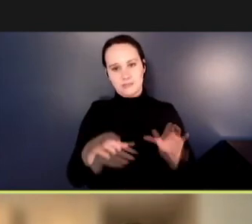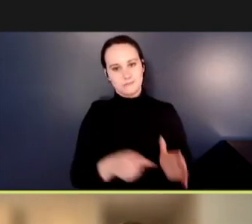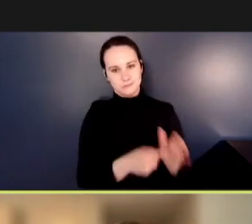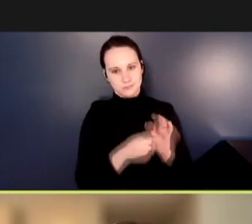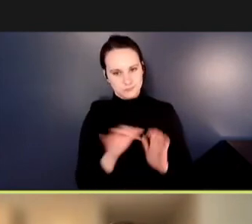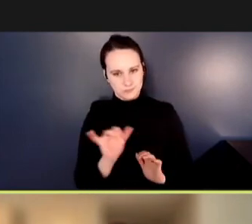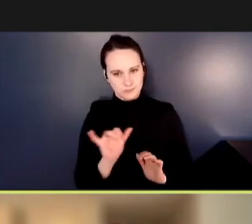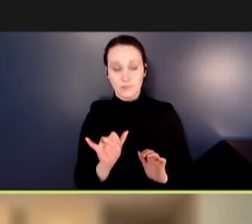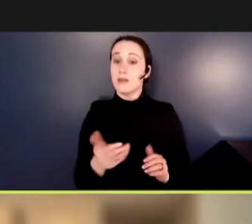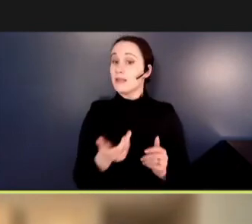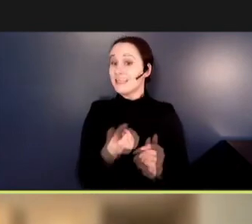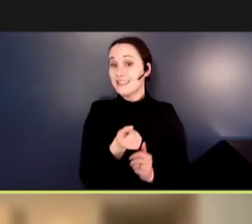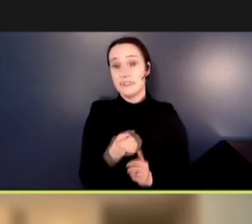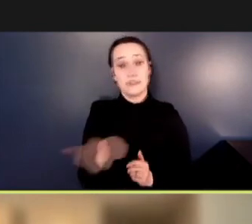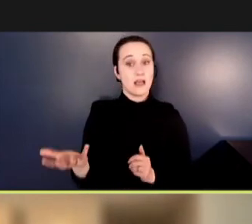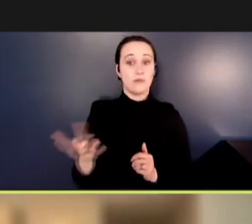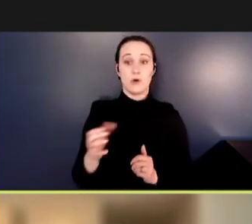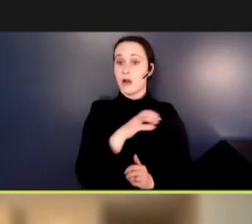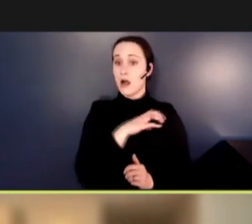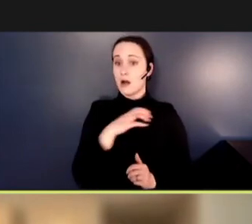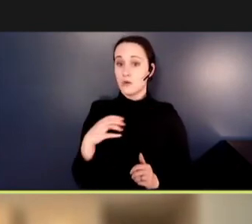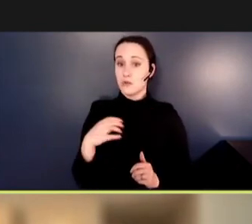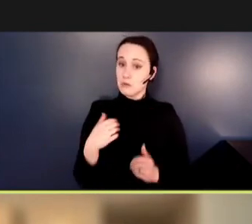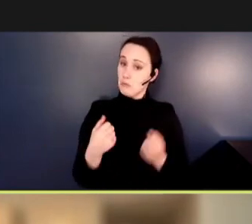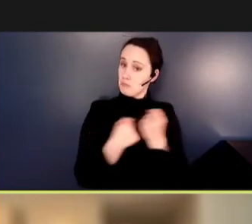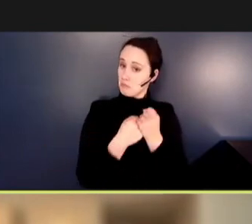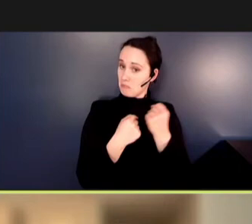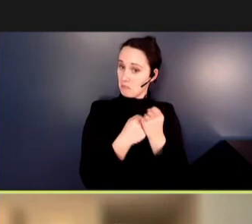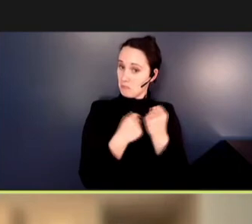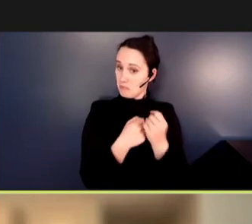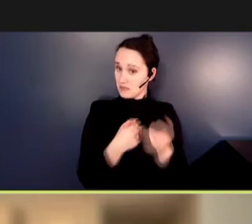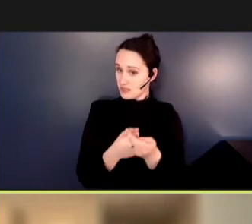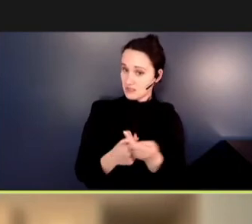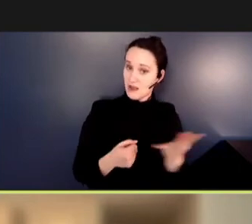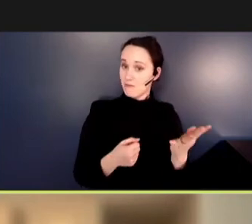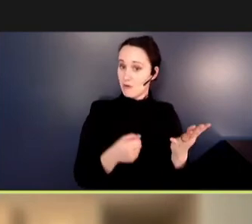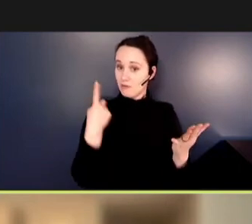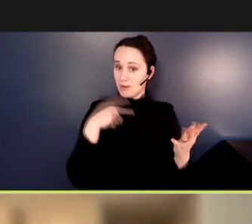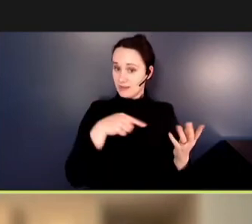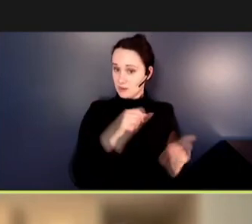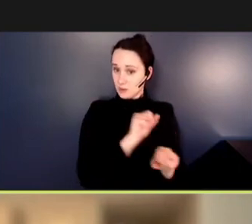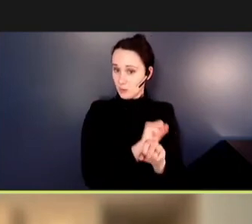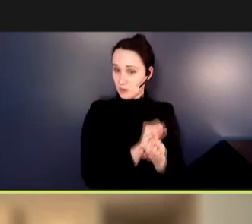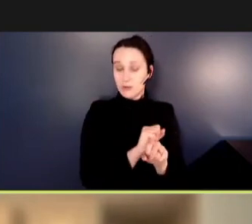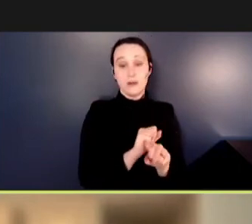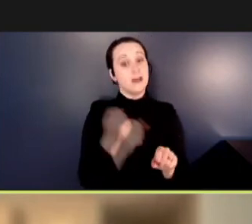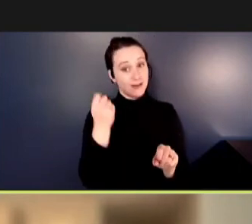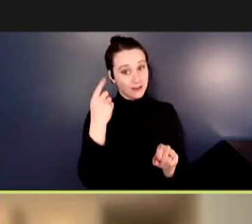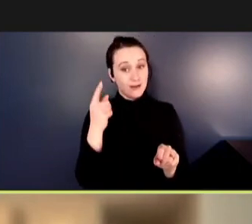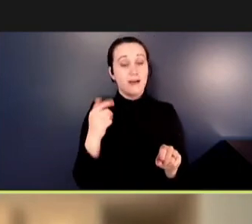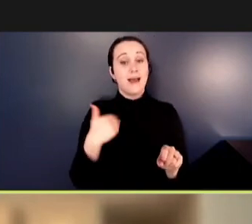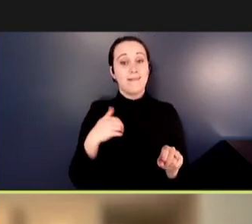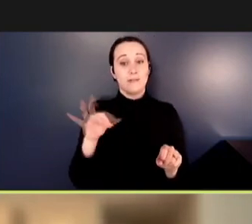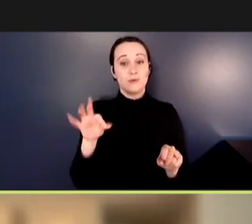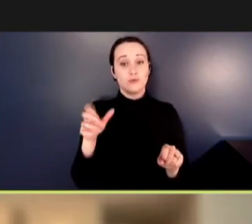several congressional champions for this work, and there is in fact draft legislation in development.